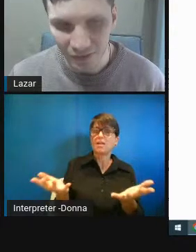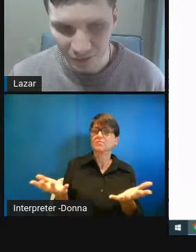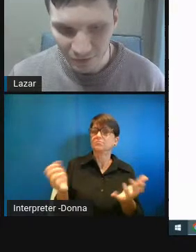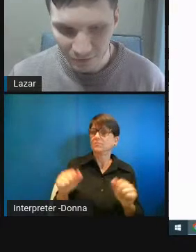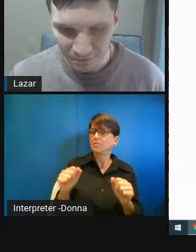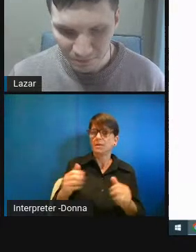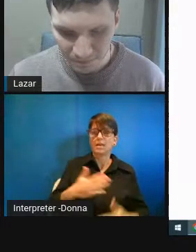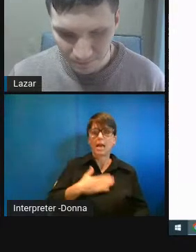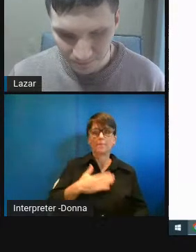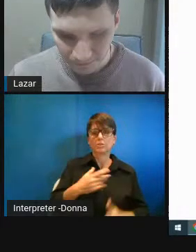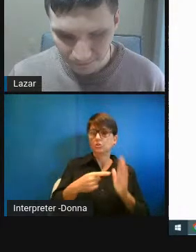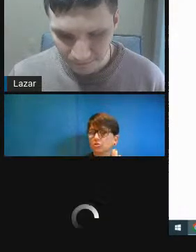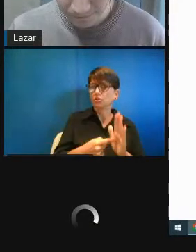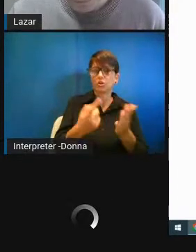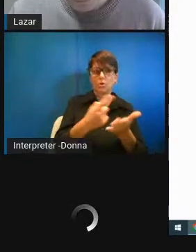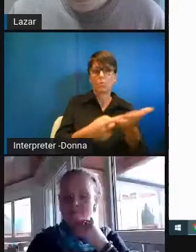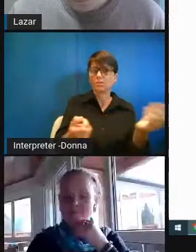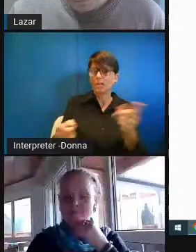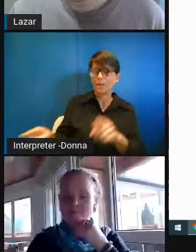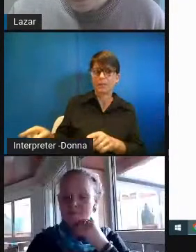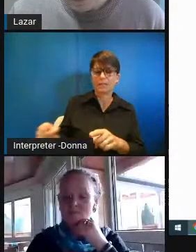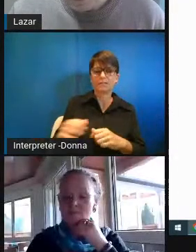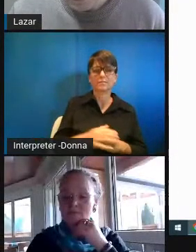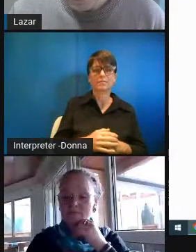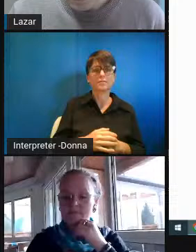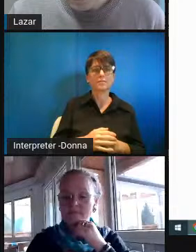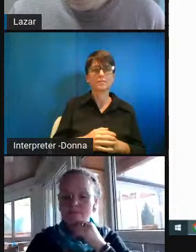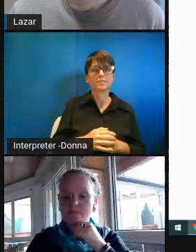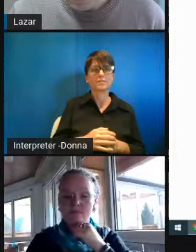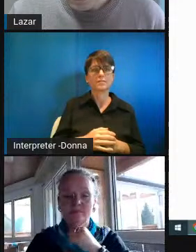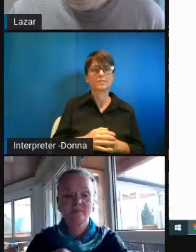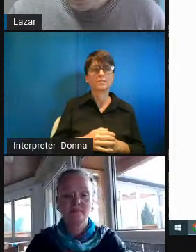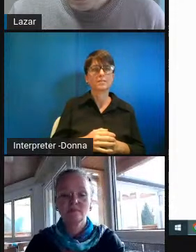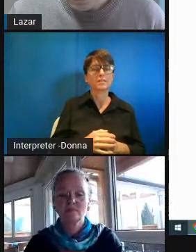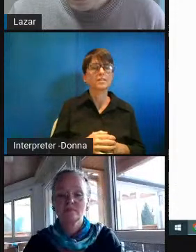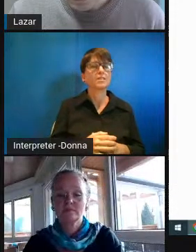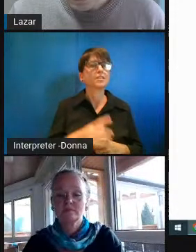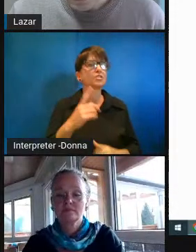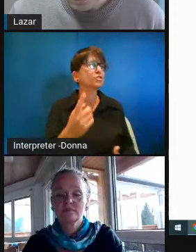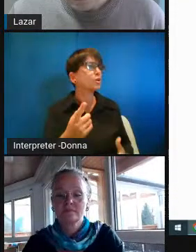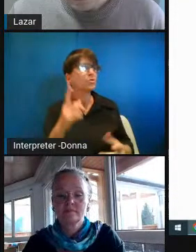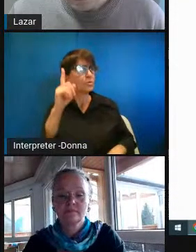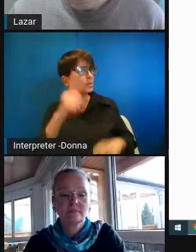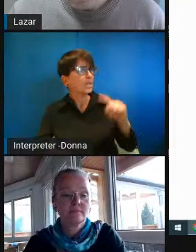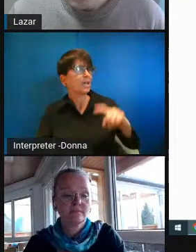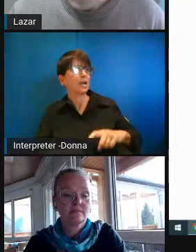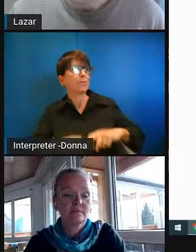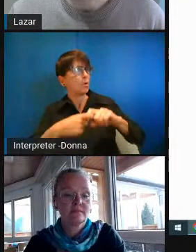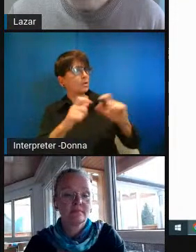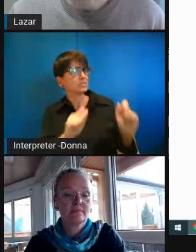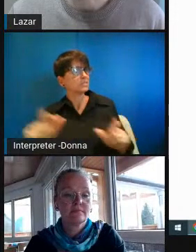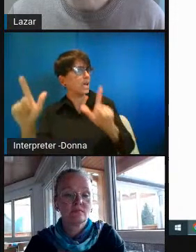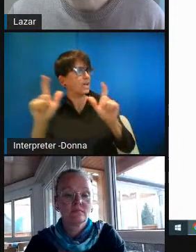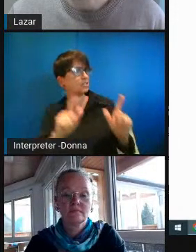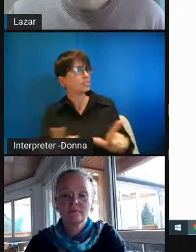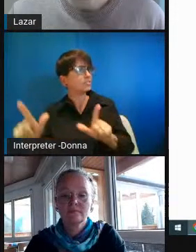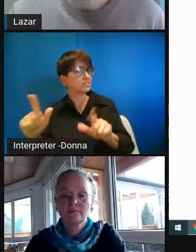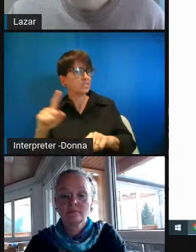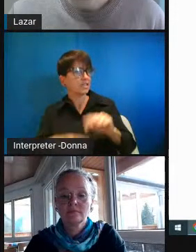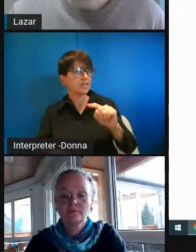have a chat so if anyone from Tesco is here or anyone else was available to connect us with them, I am more than happy to chat with them and show them what happens here